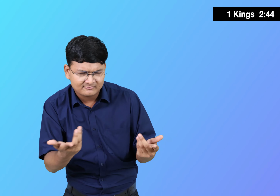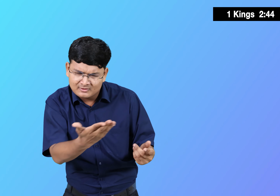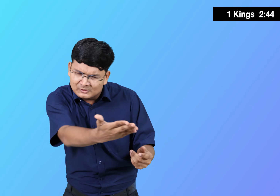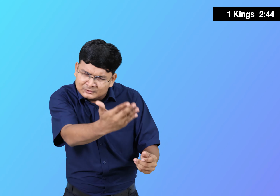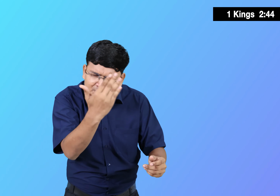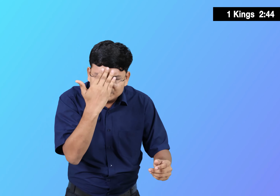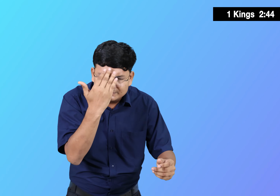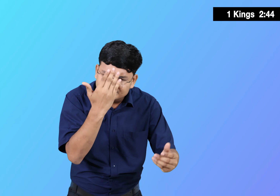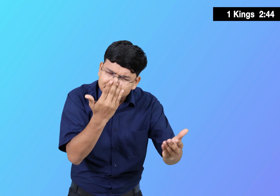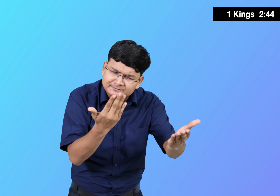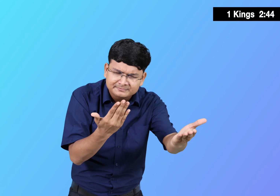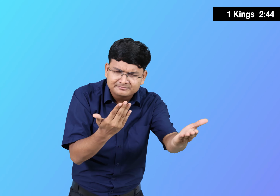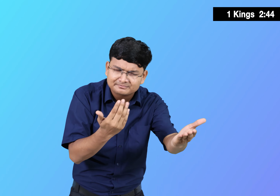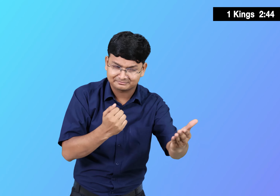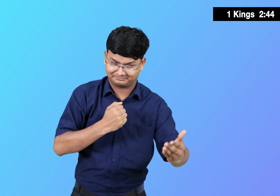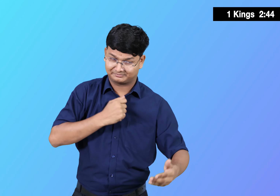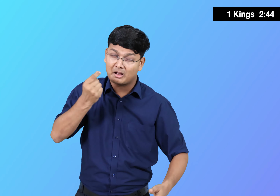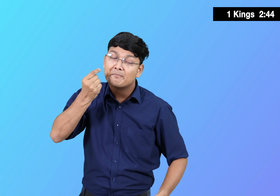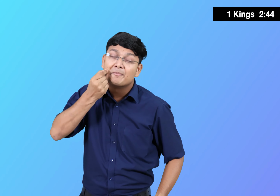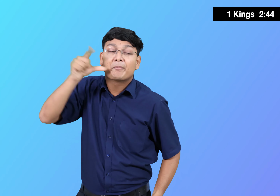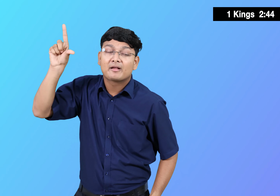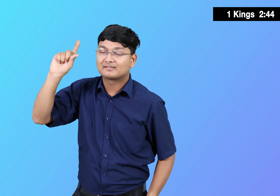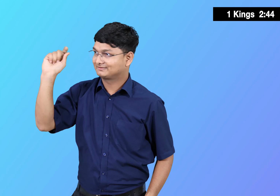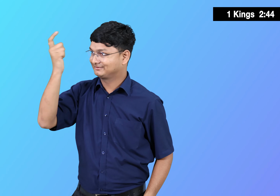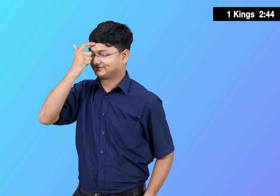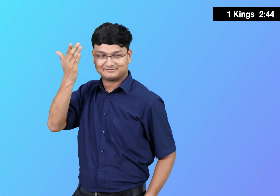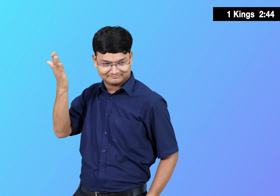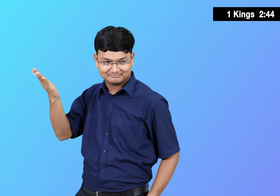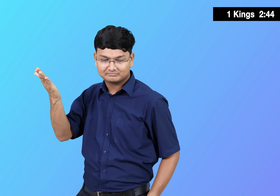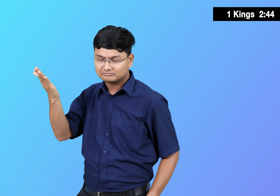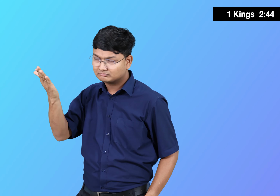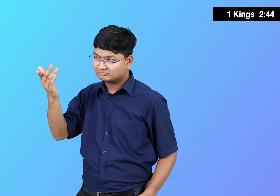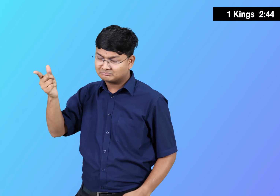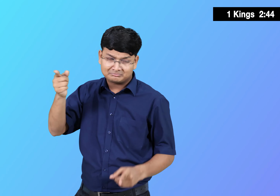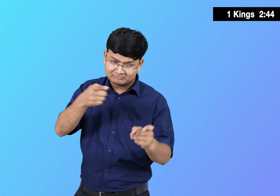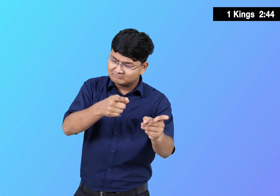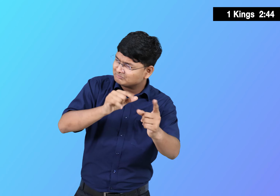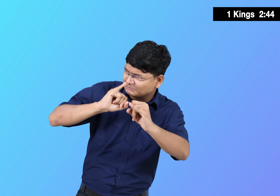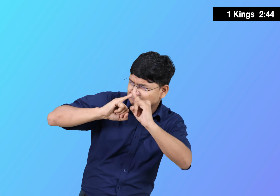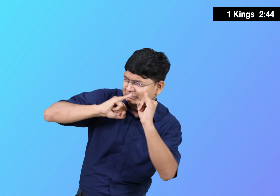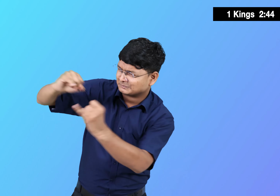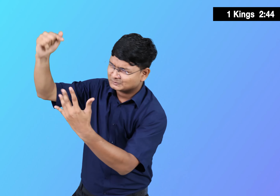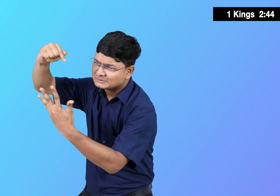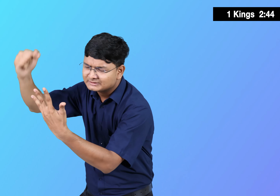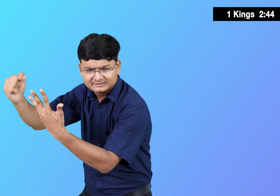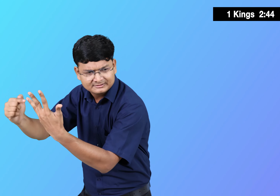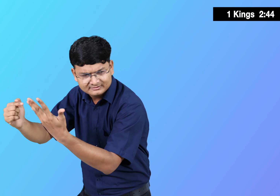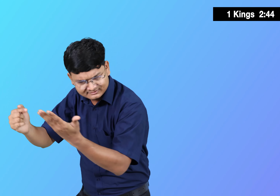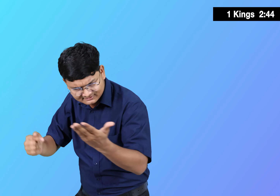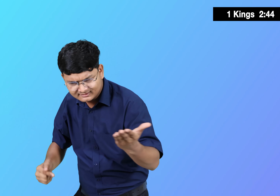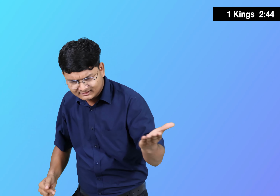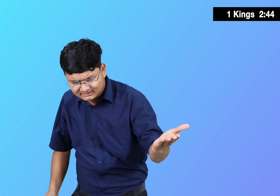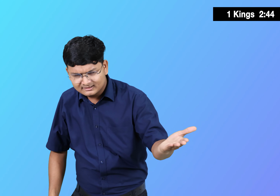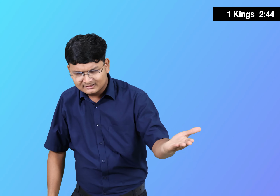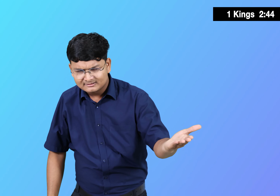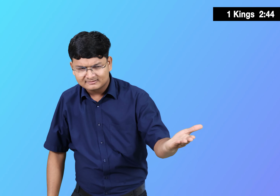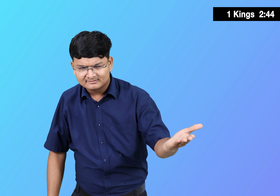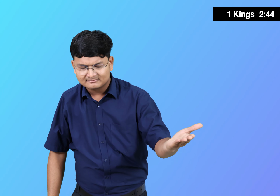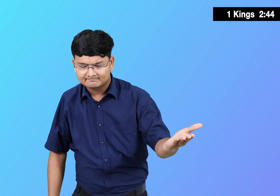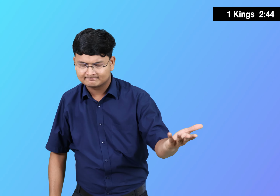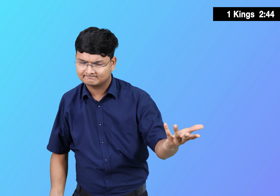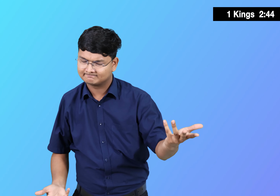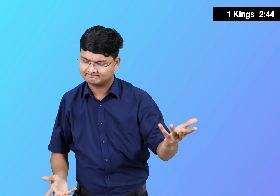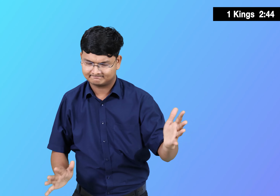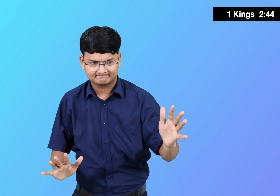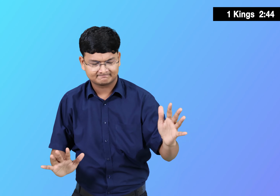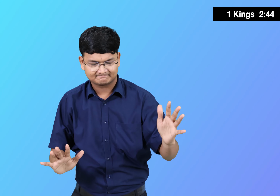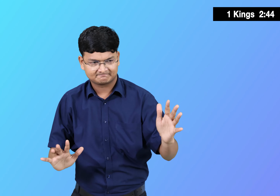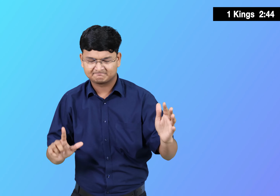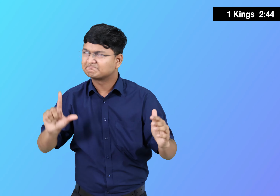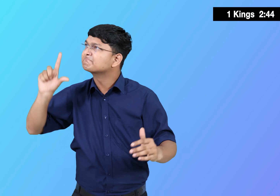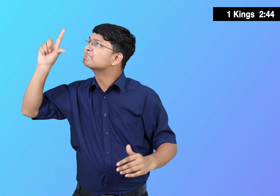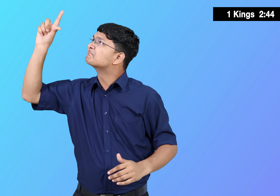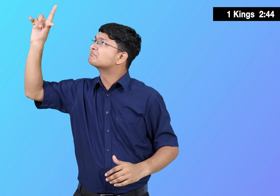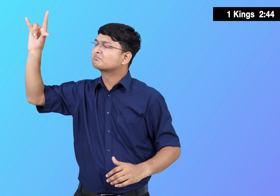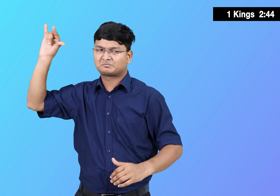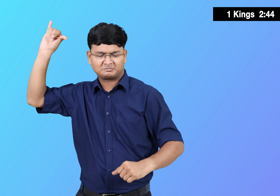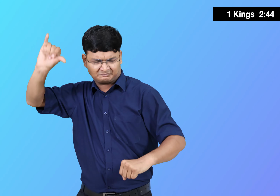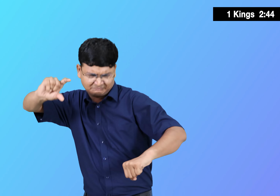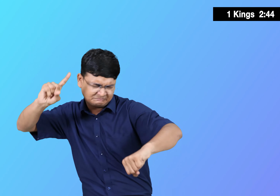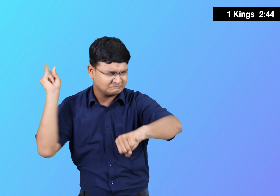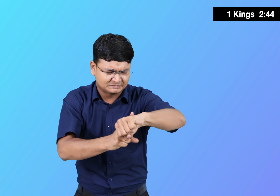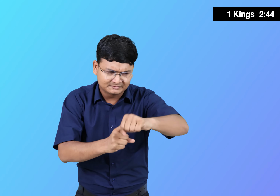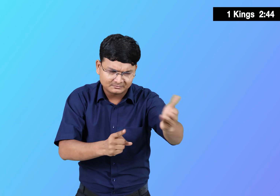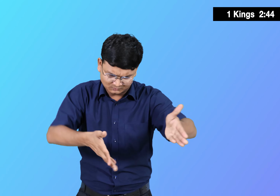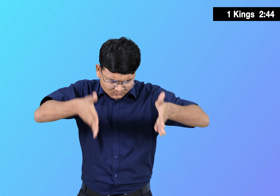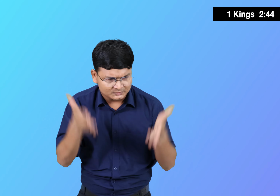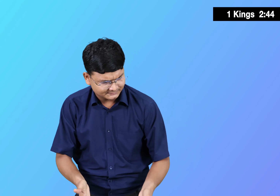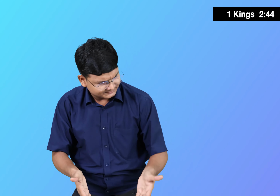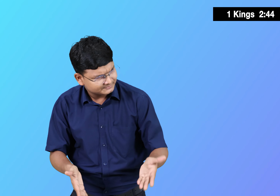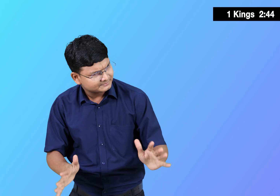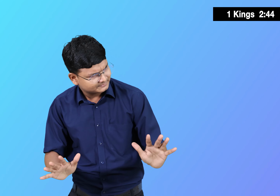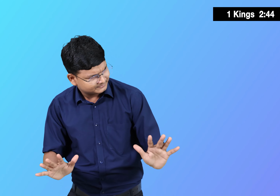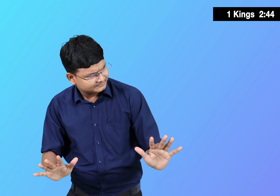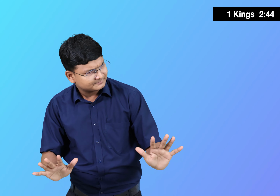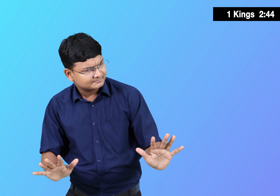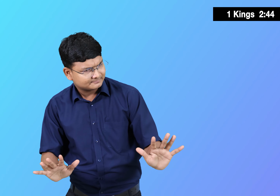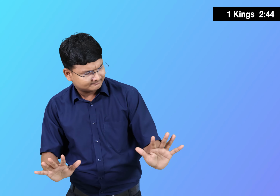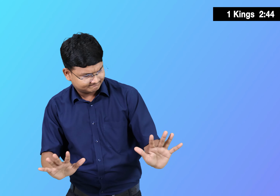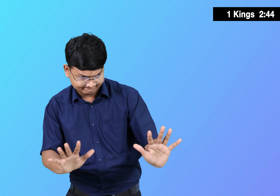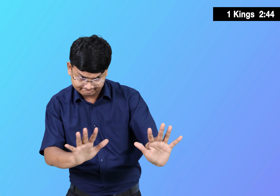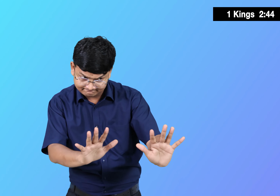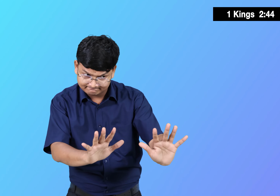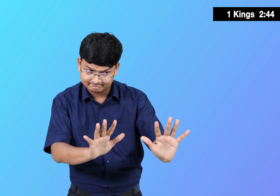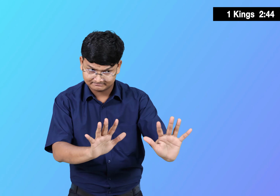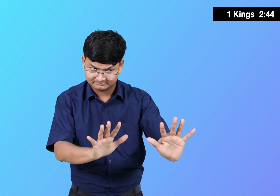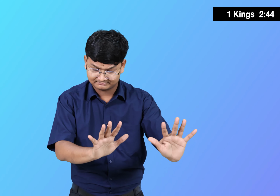You know all the bad things you did to my father David. Now the LORD will punish you for it.